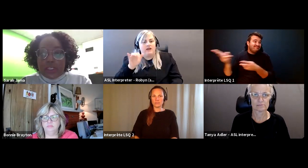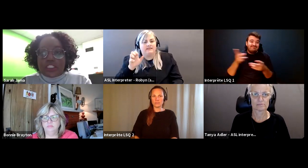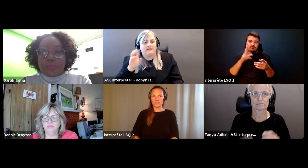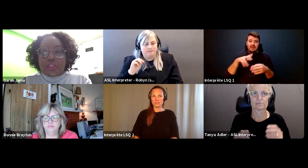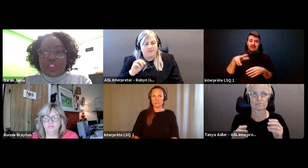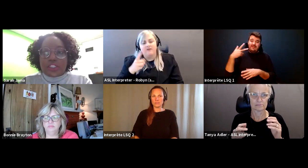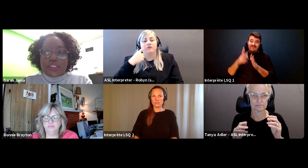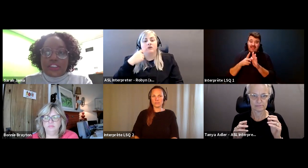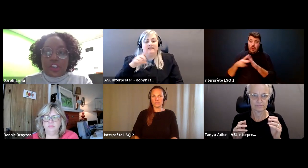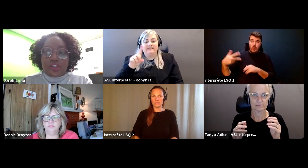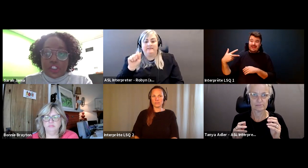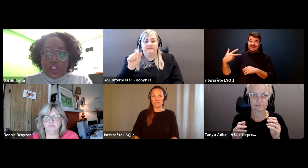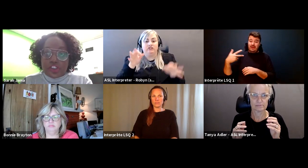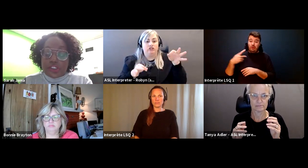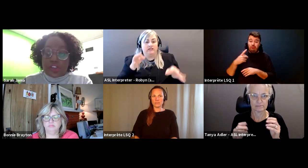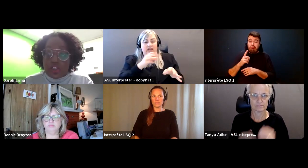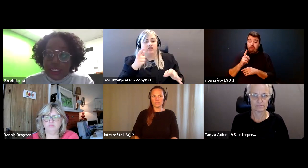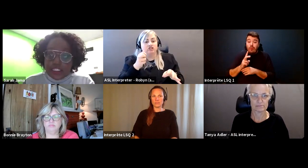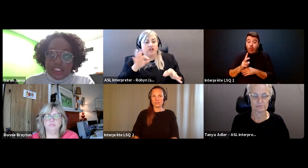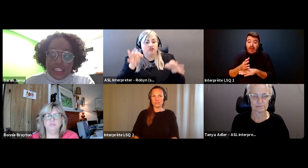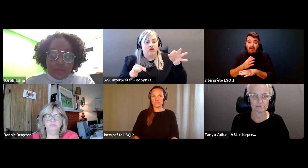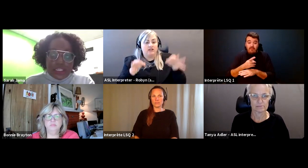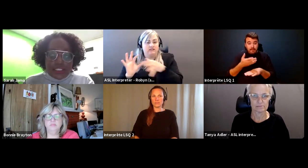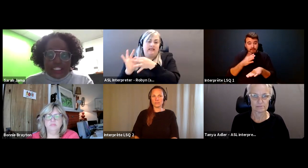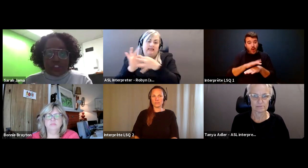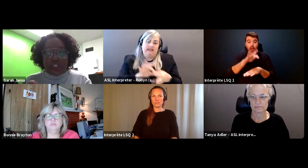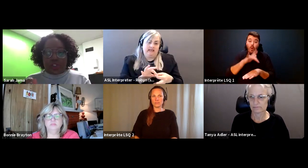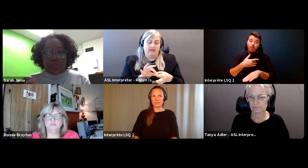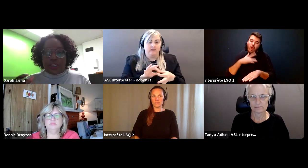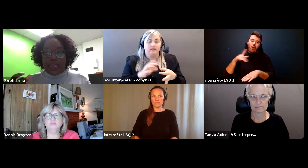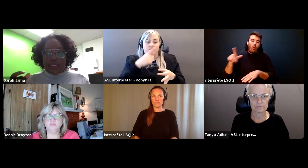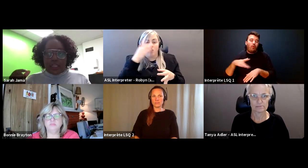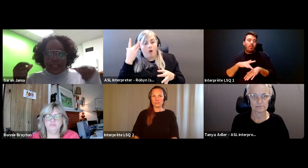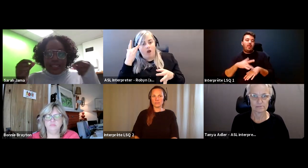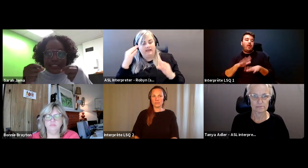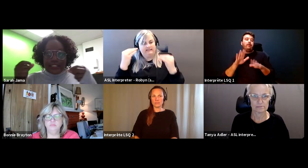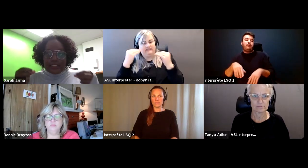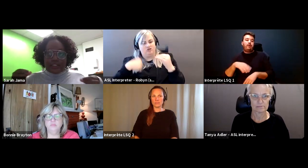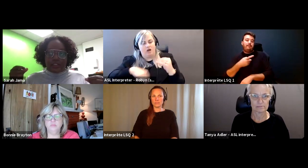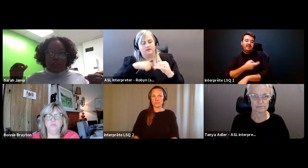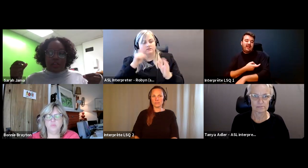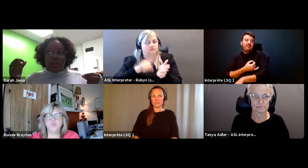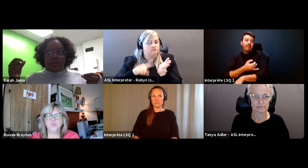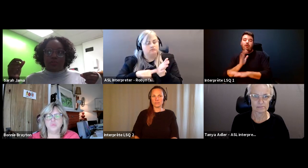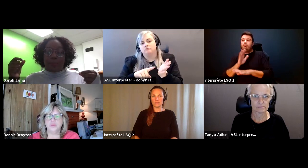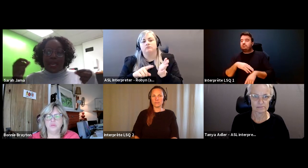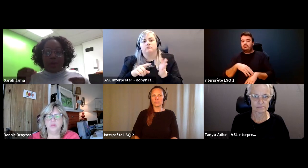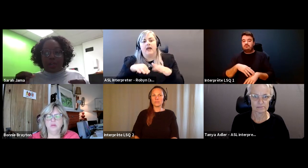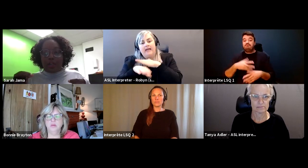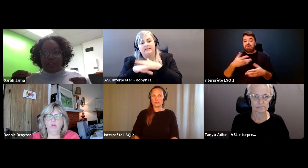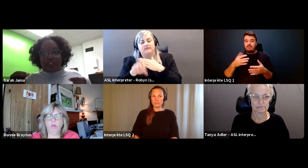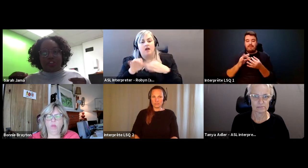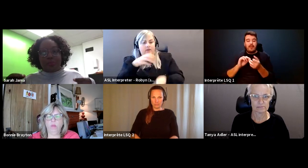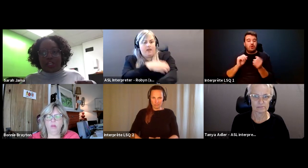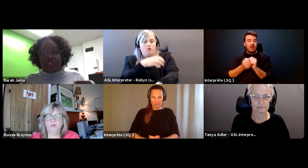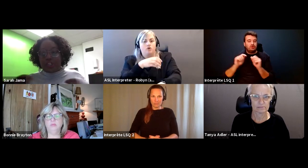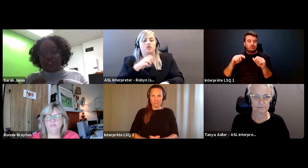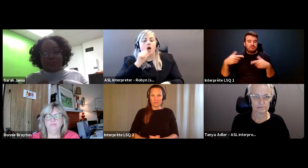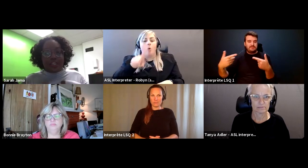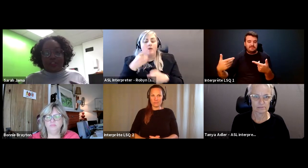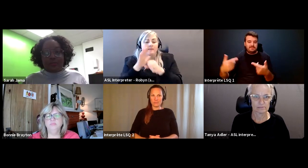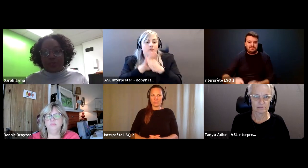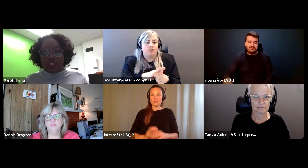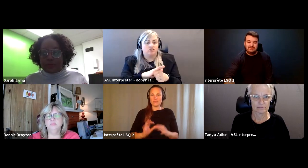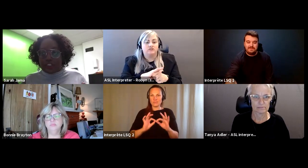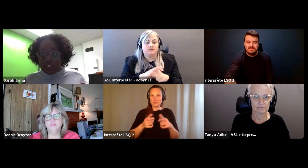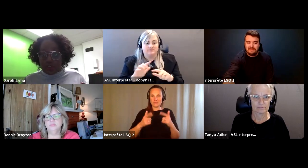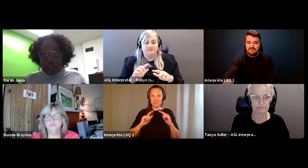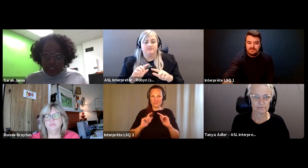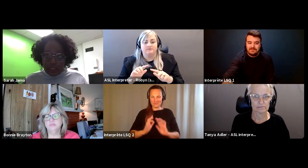Sarah Jama: To me, disability dresses and gender justice are linked, because it teaches us to look at the accesses of power, not just oppression, not just my individual experiences and trauma.